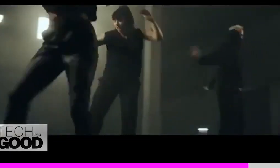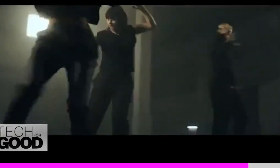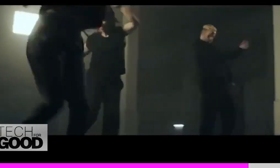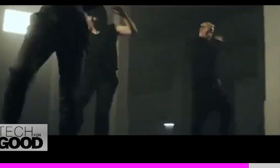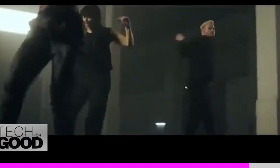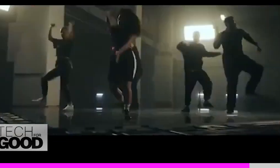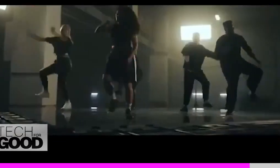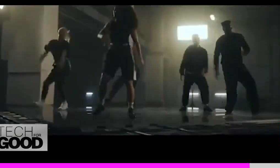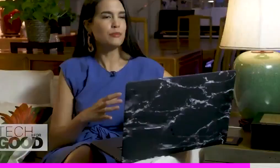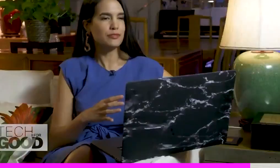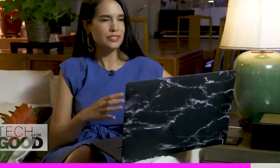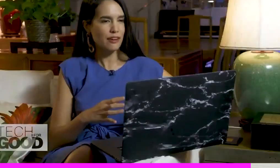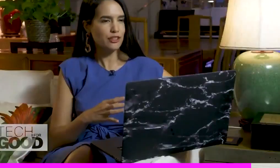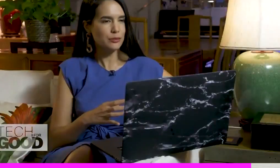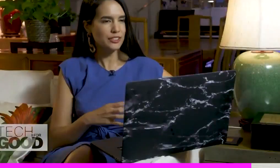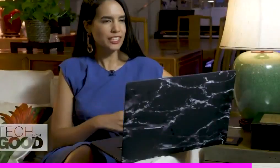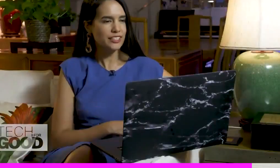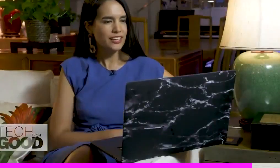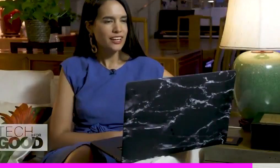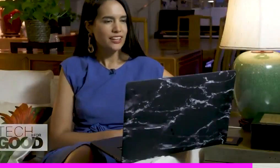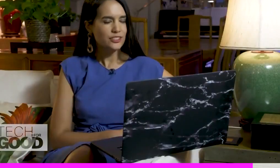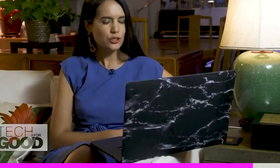You are a proud member of the Deaf Community.